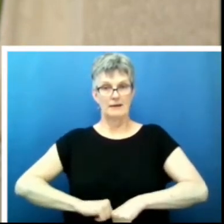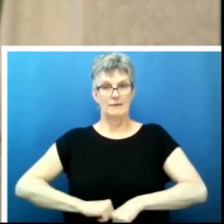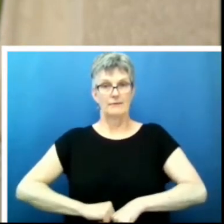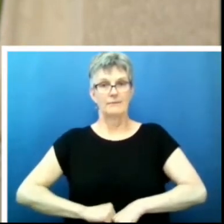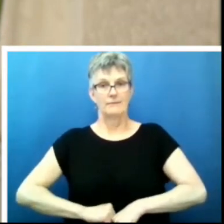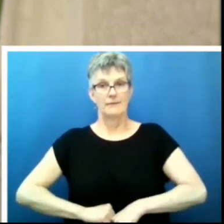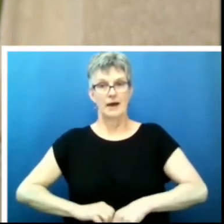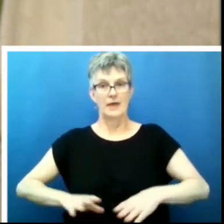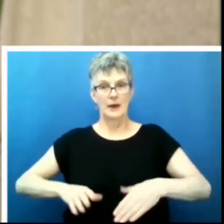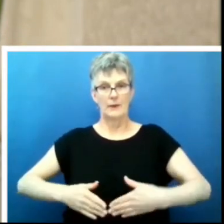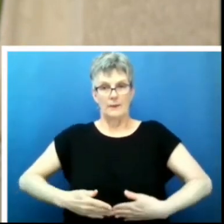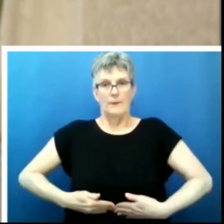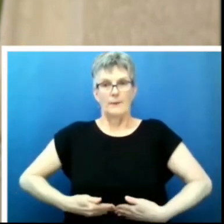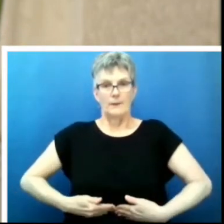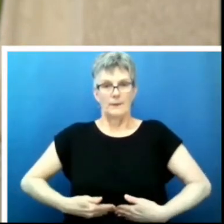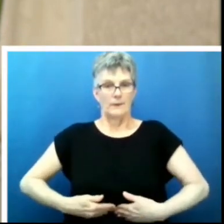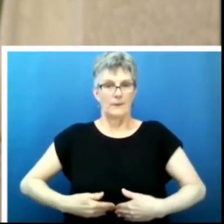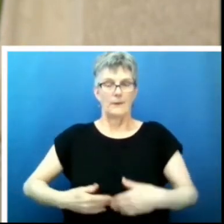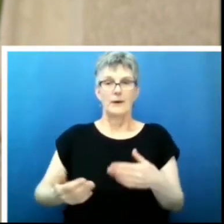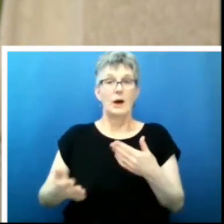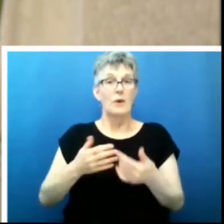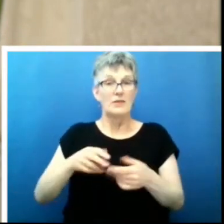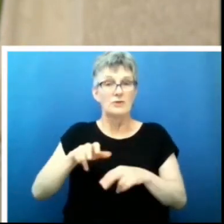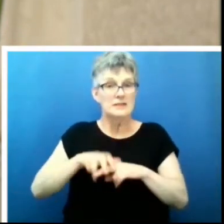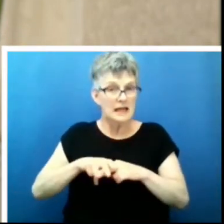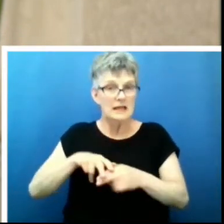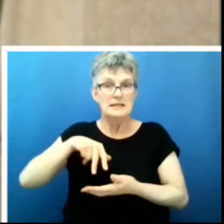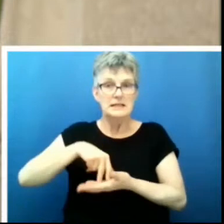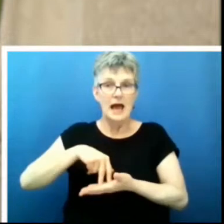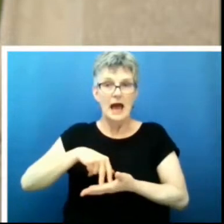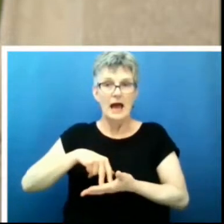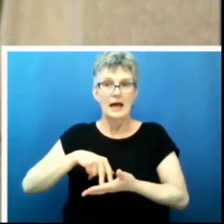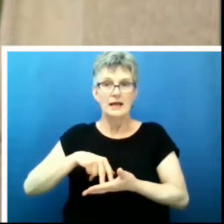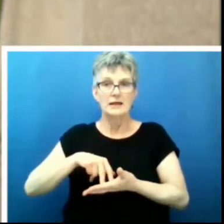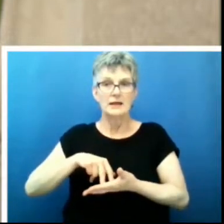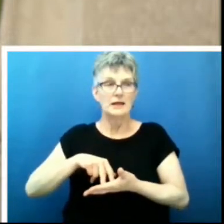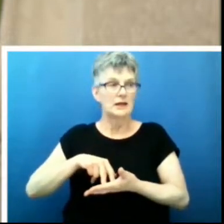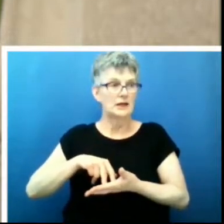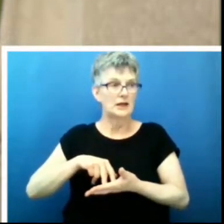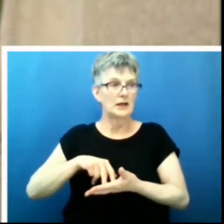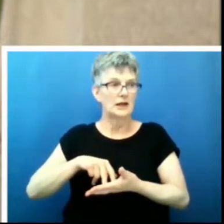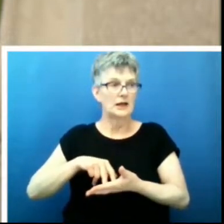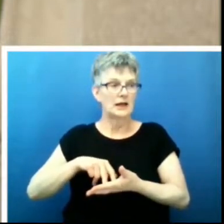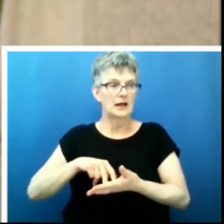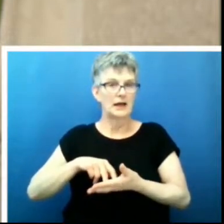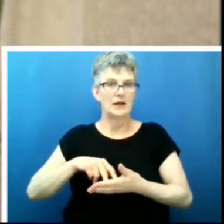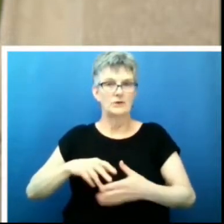Whether its sitting or standing, and keep pumping like this. So keep doing this while I talk